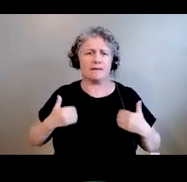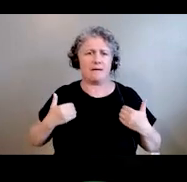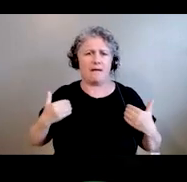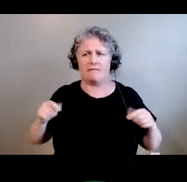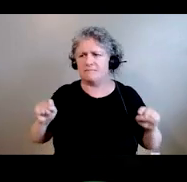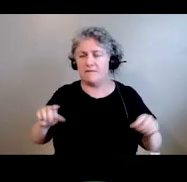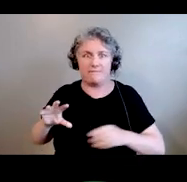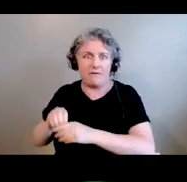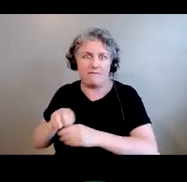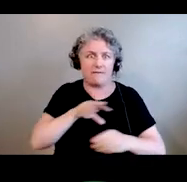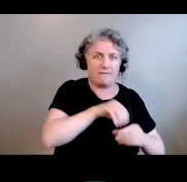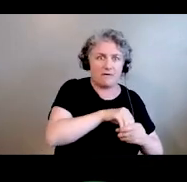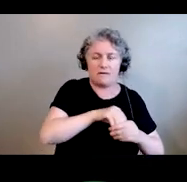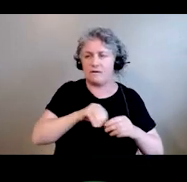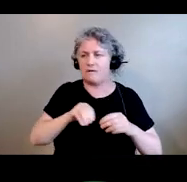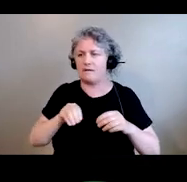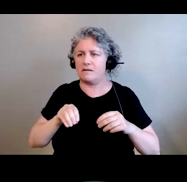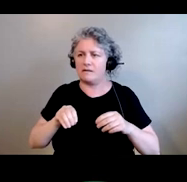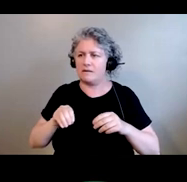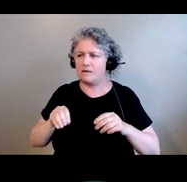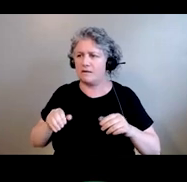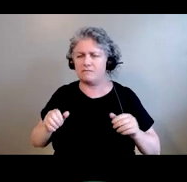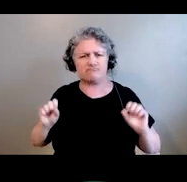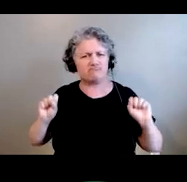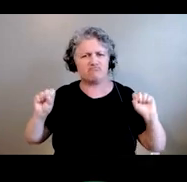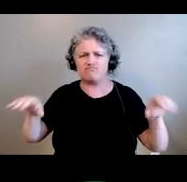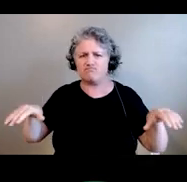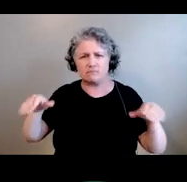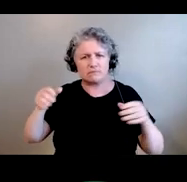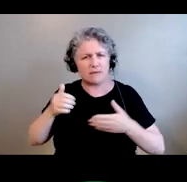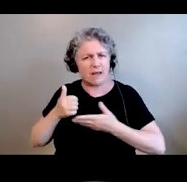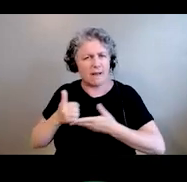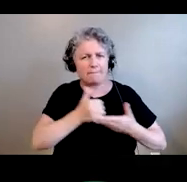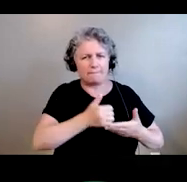very much involved in in the outdoor environment and camping trips and things like that.